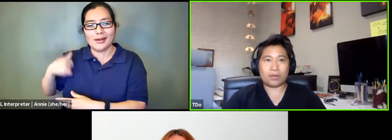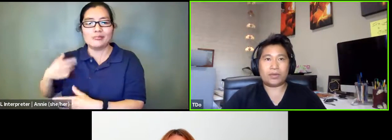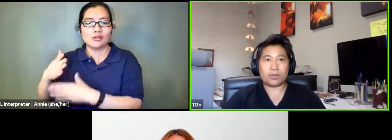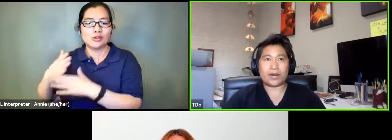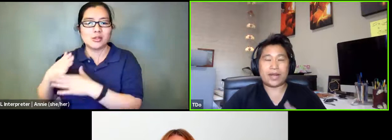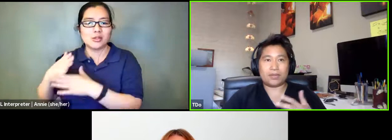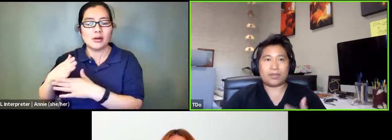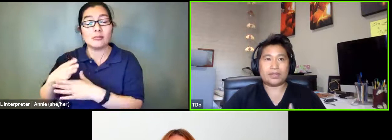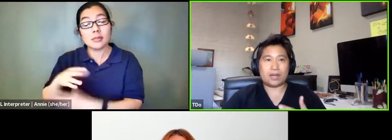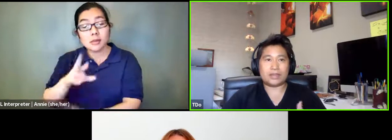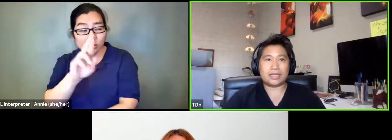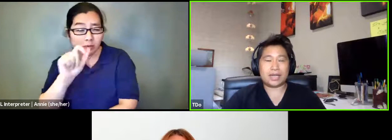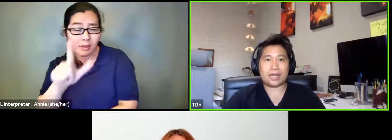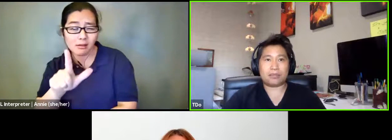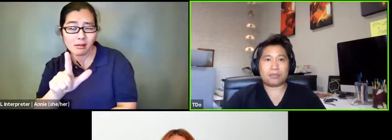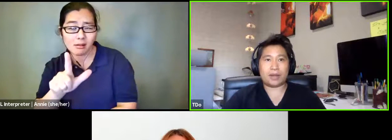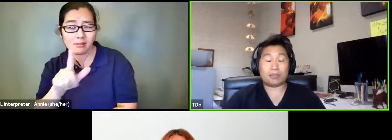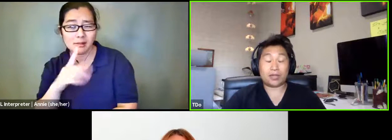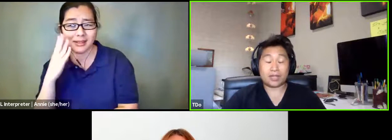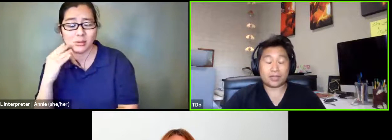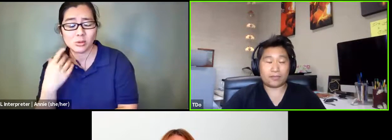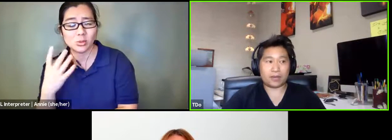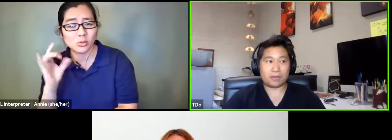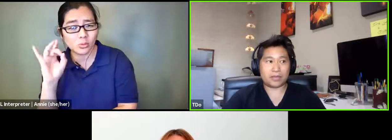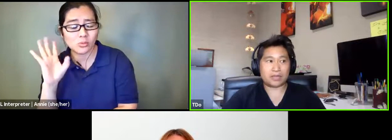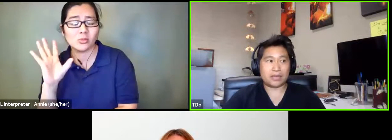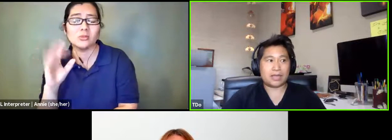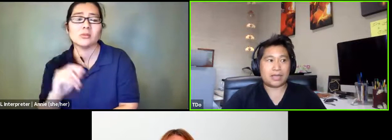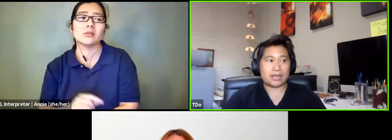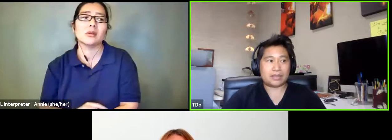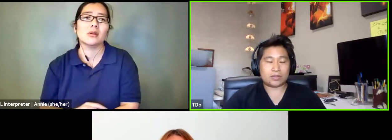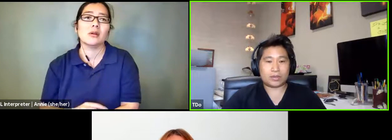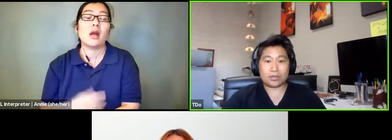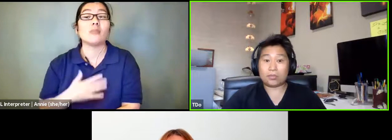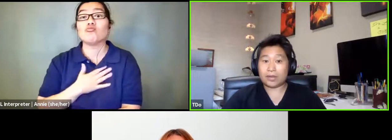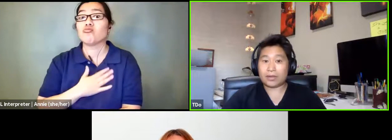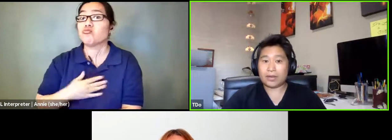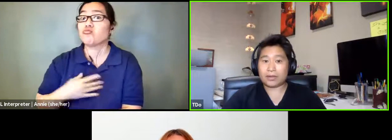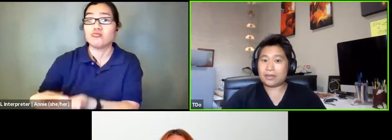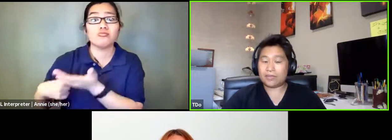real. We are having these talks and I appreciate them very much. I just want to reiterate that the